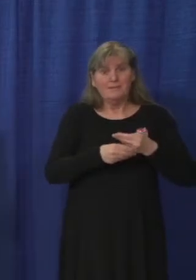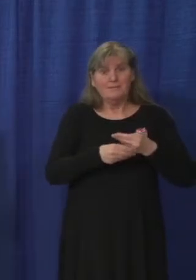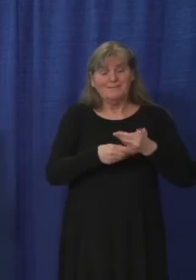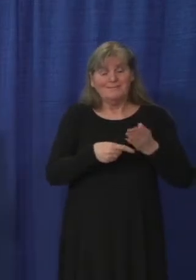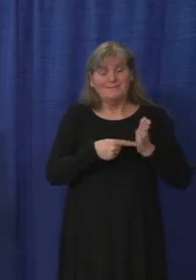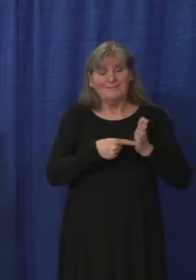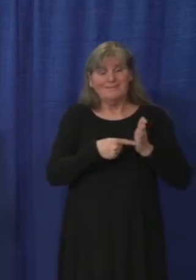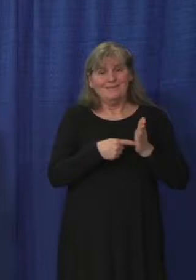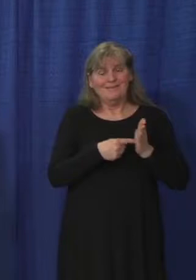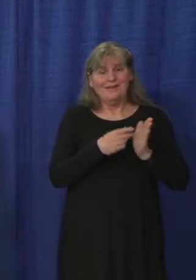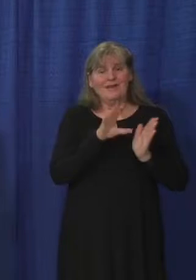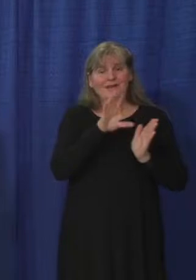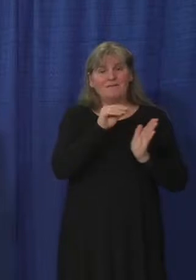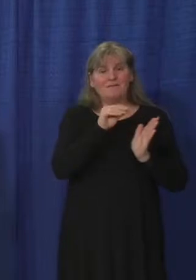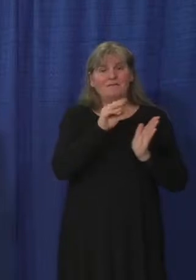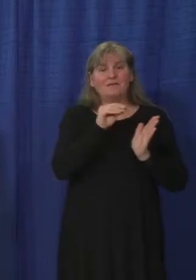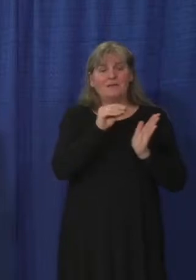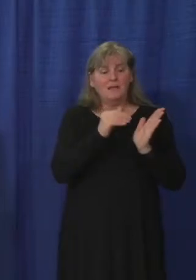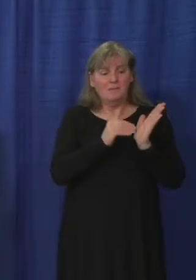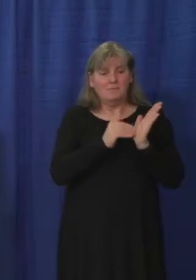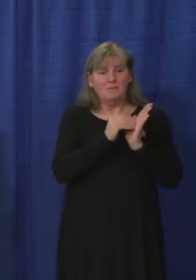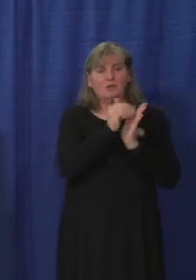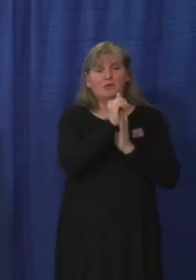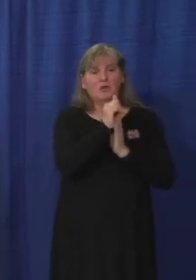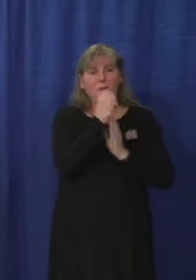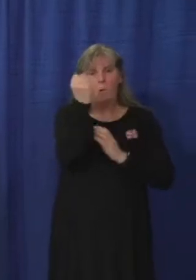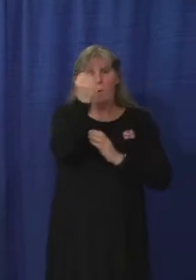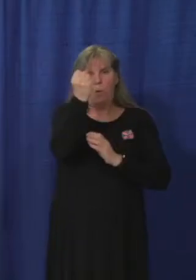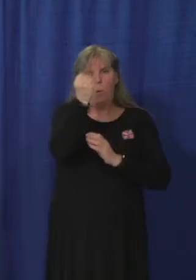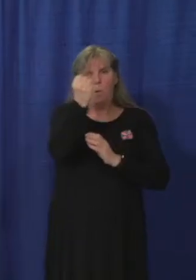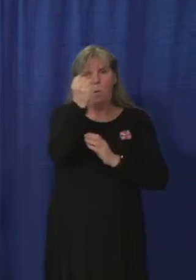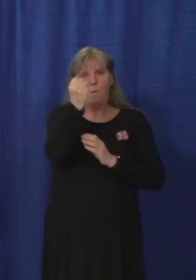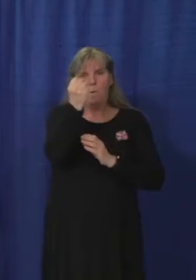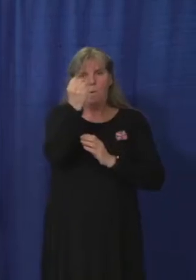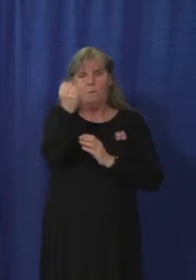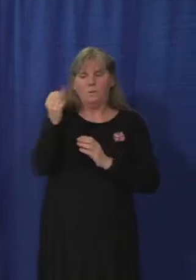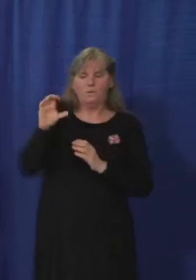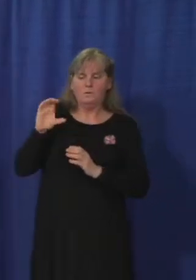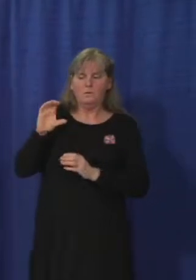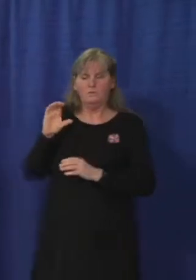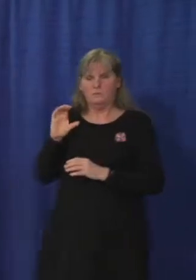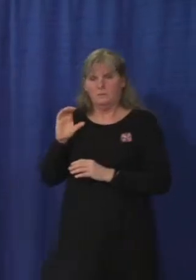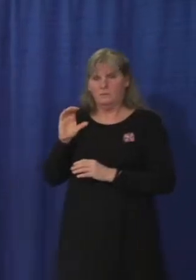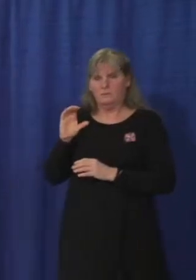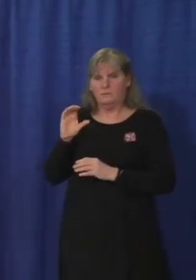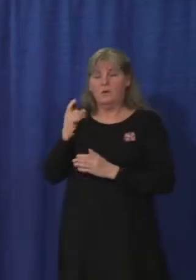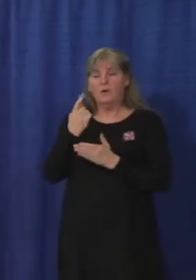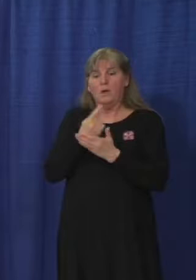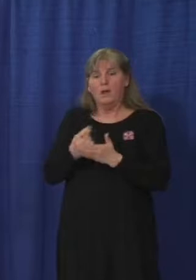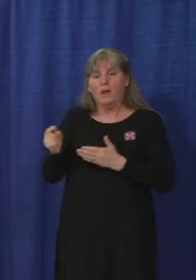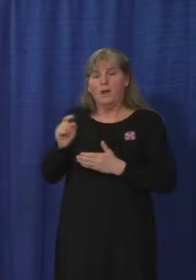50 million-dollar contingency in it which means we are walking in last week with a 3 million-dollar surplus but I